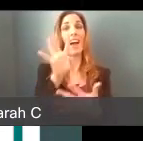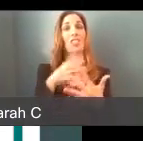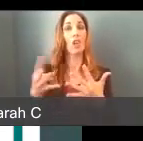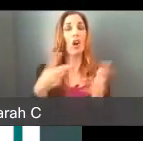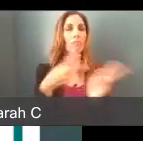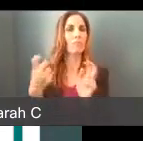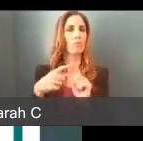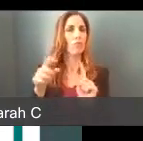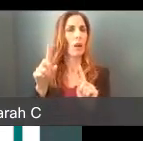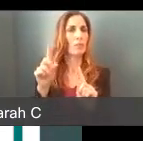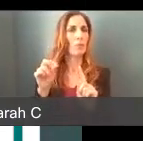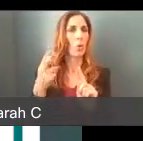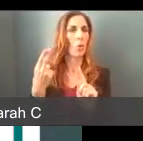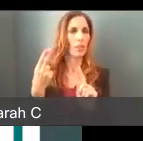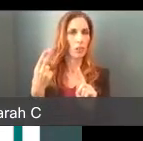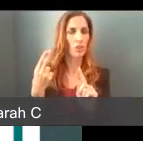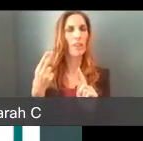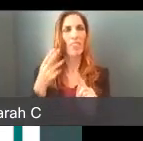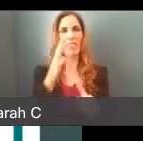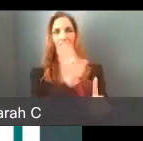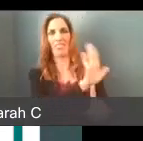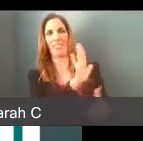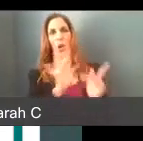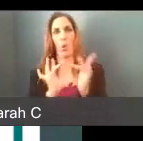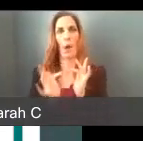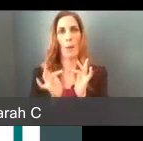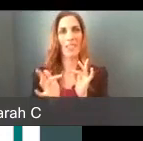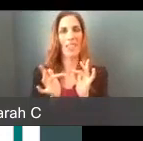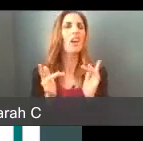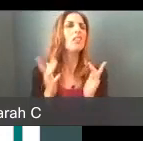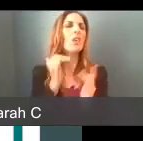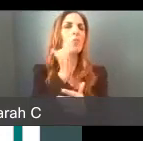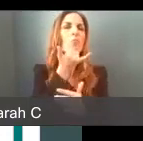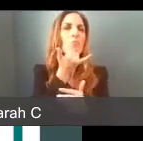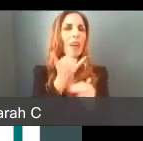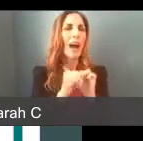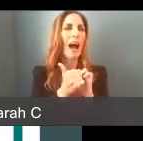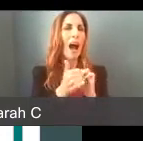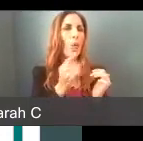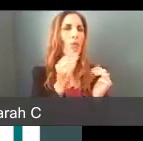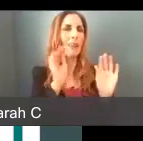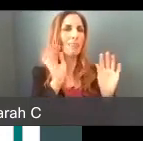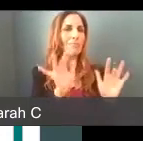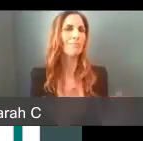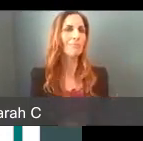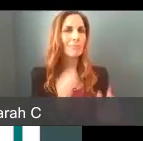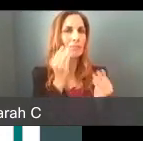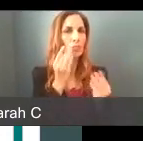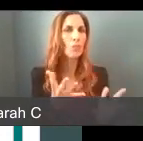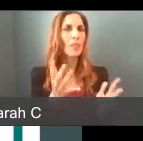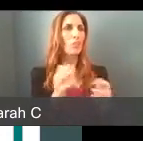website and there was just a glitch in how they were pulling data and we got some cases attributed